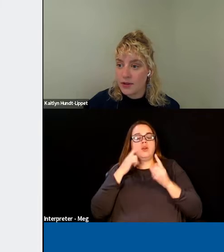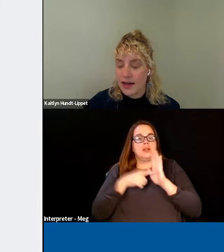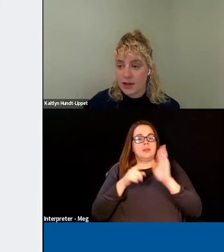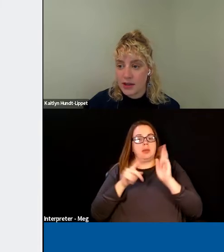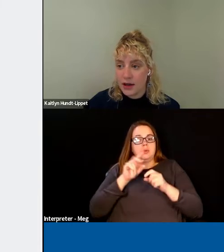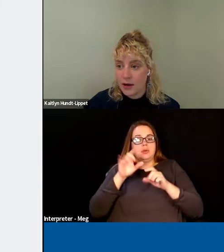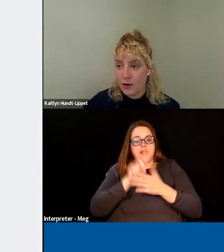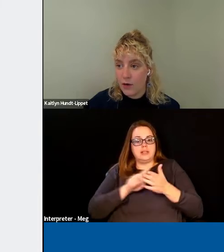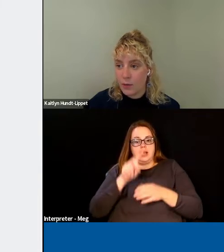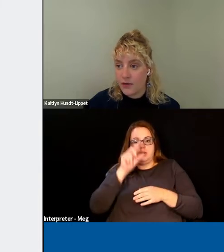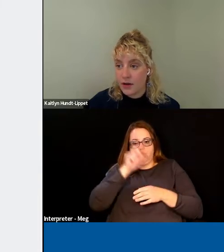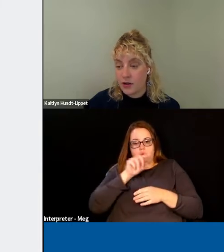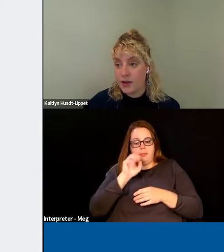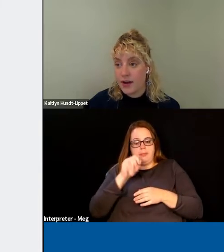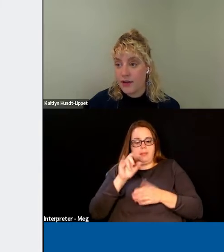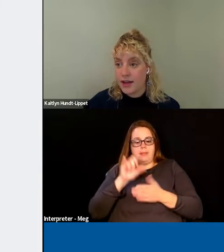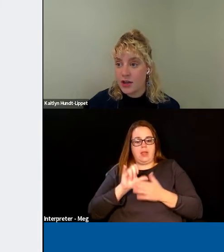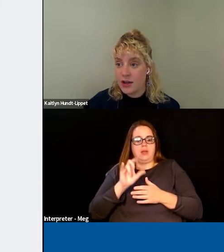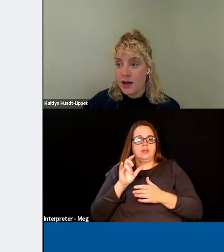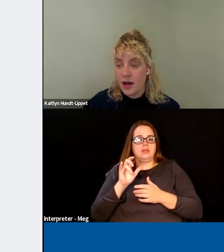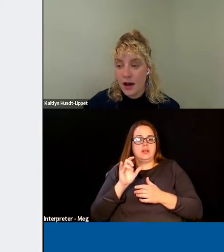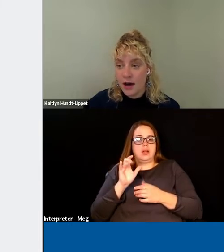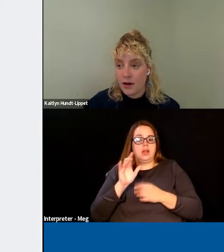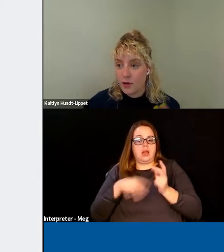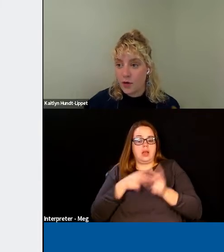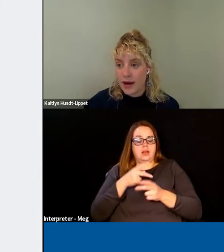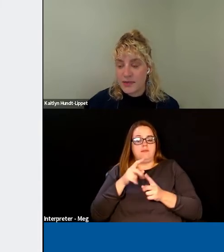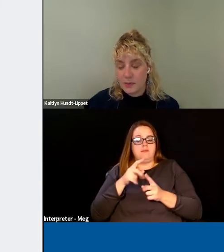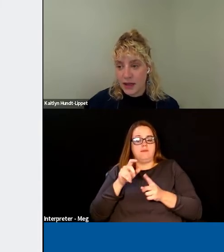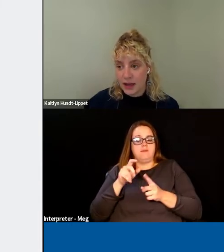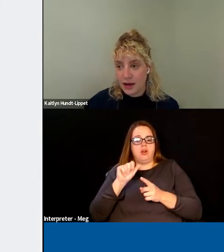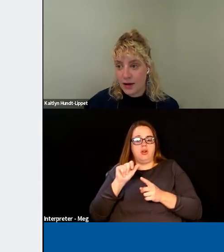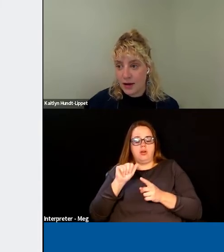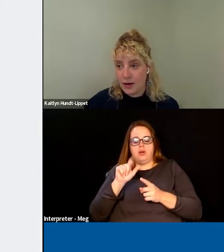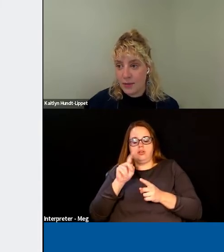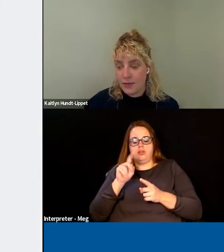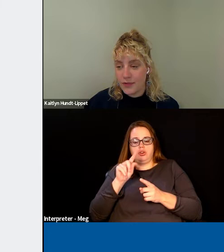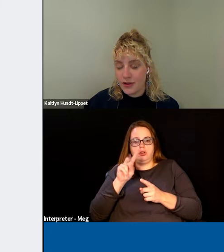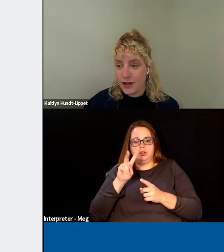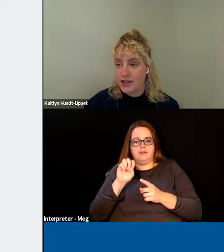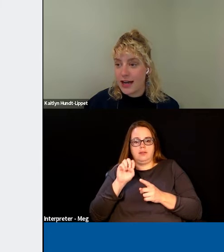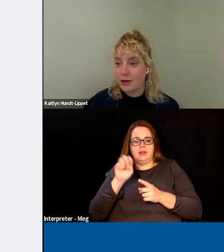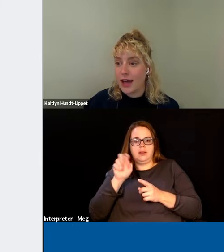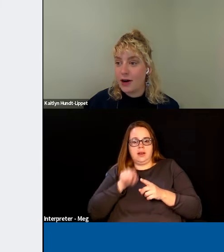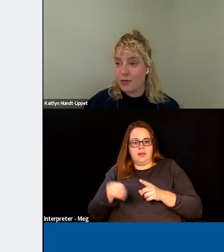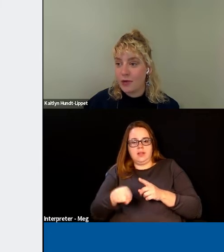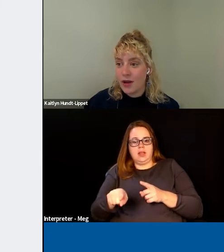that was actually a form of alternative navigation of Google Maps: speaking the directions out loud,